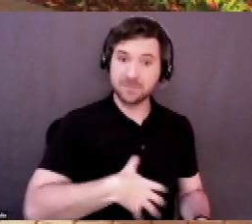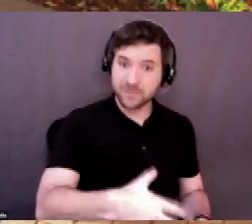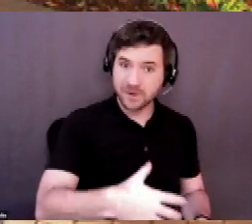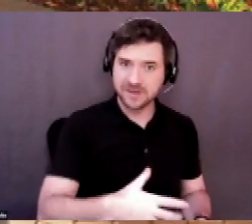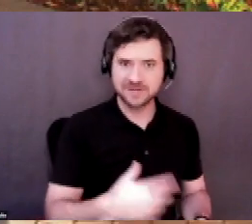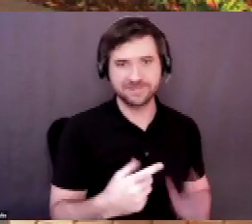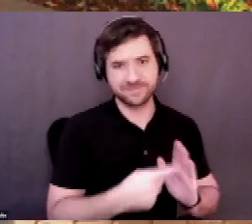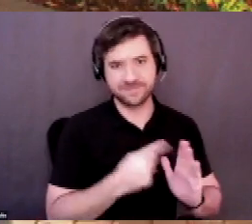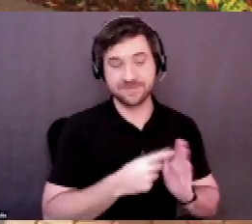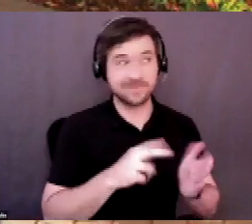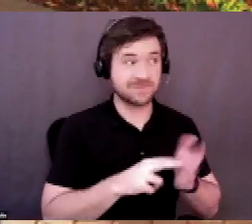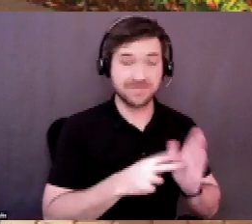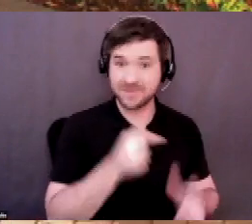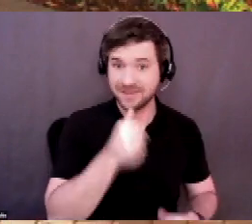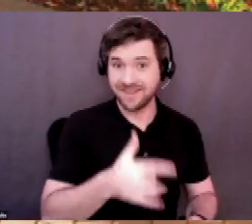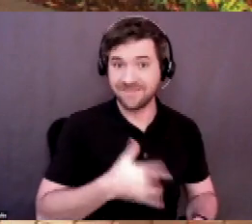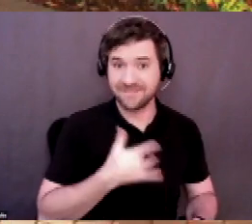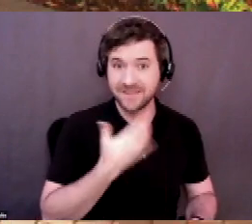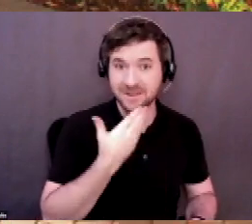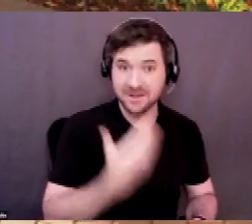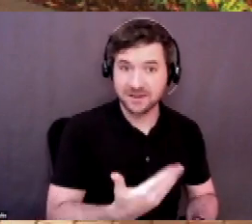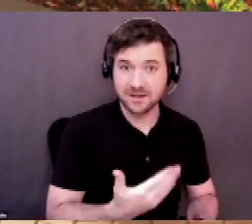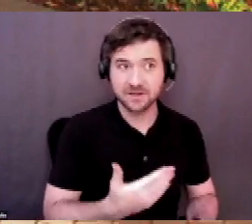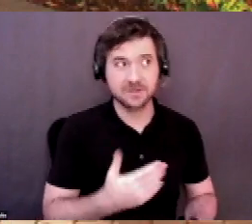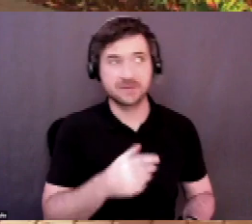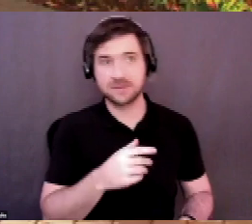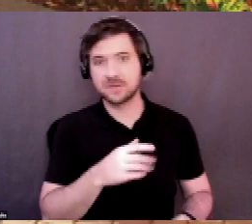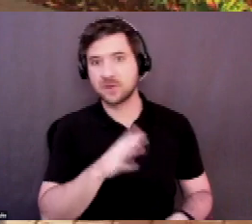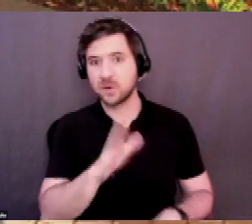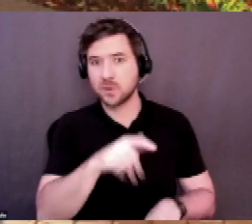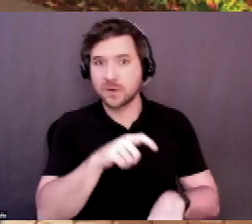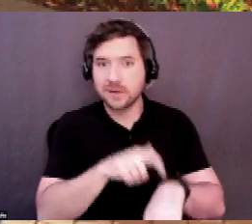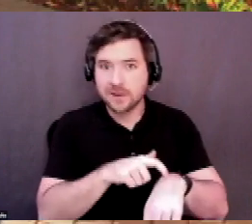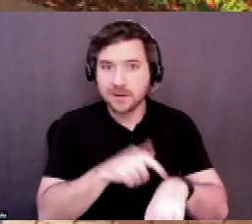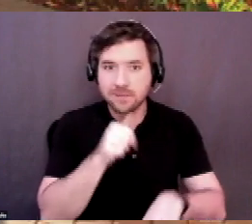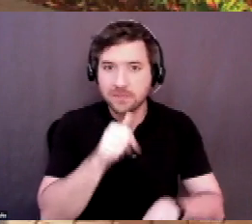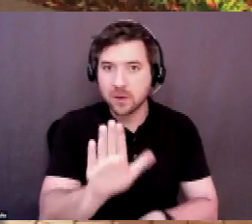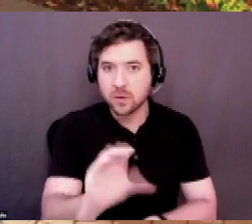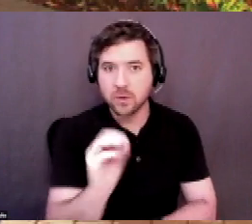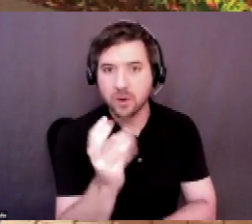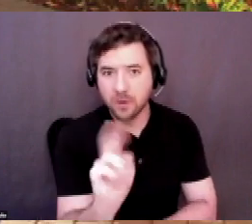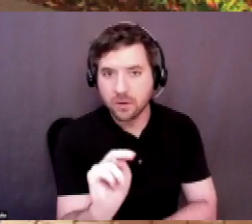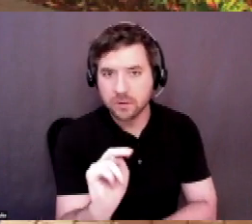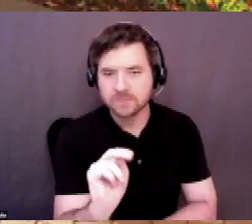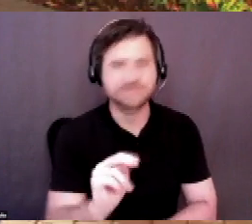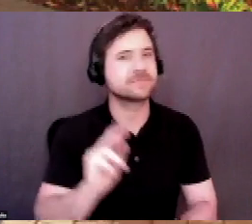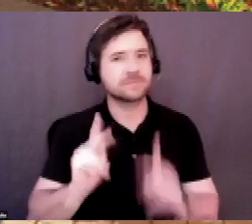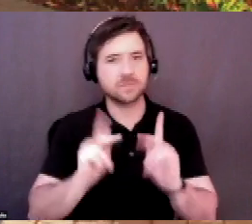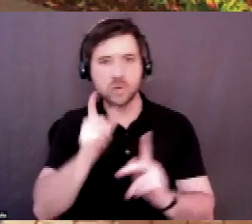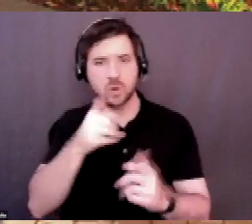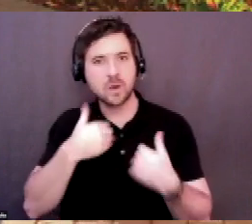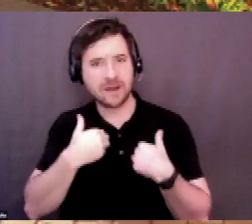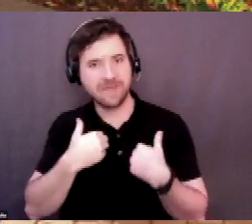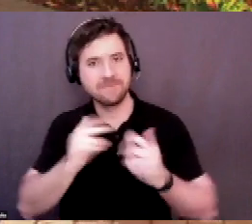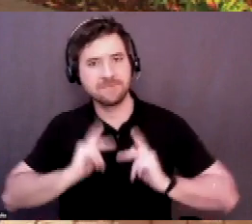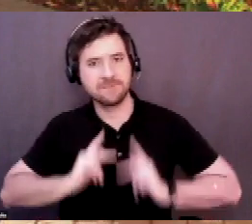And maybe your time isn't always your own. Some of us with physical disabilities already know that and have a lot of experience with it.